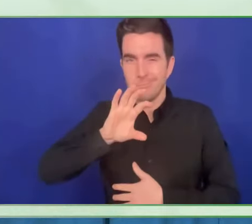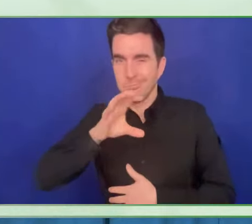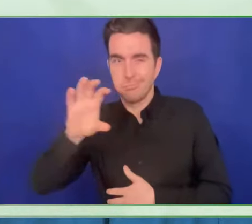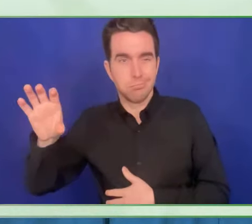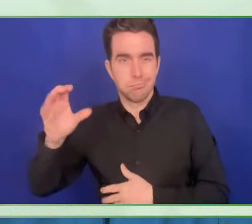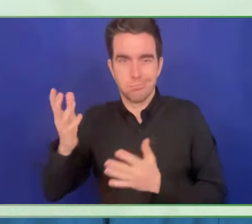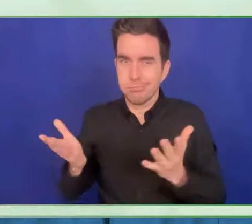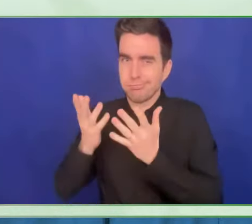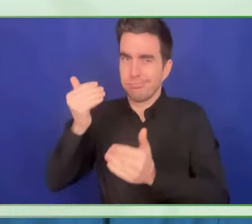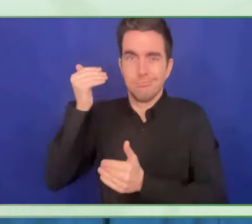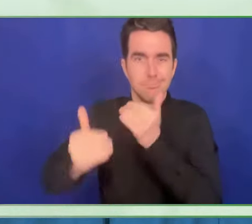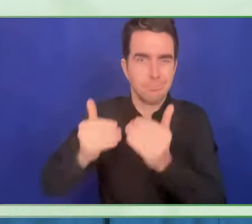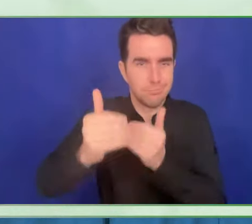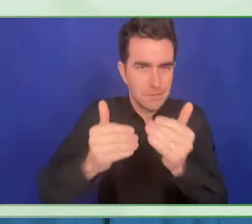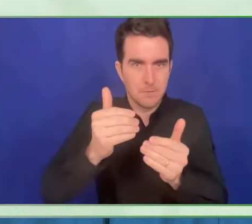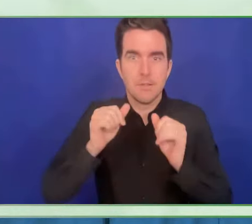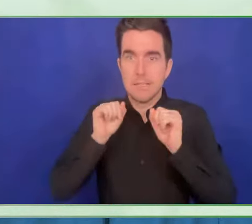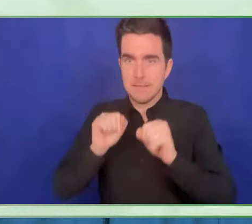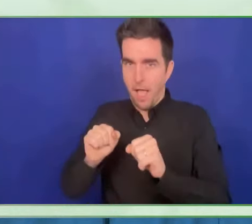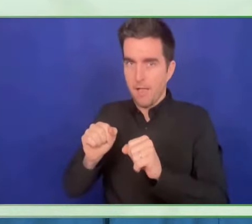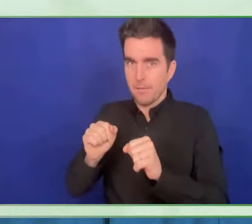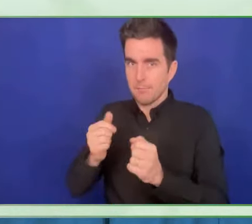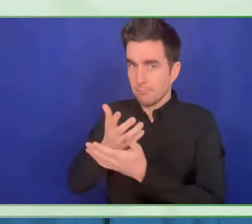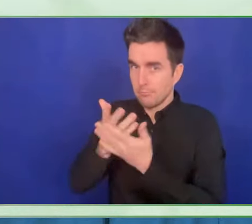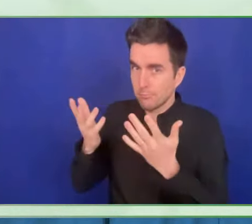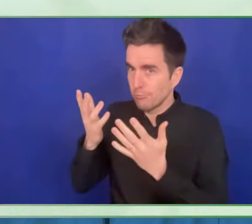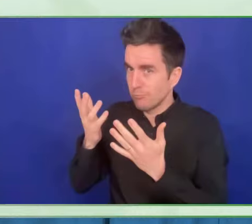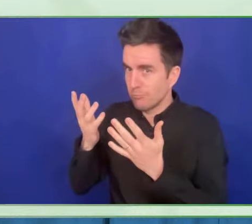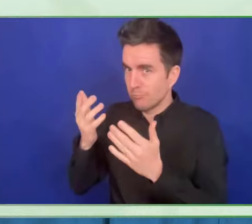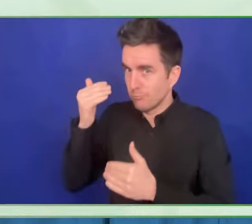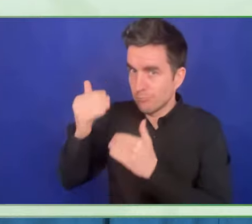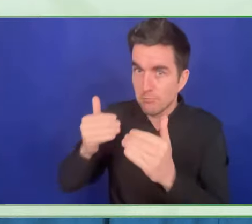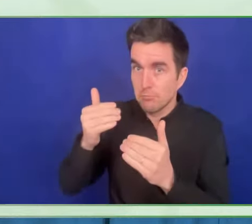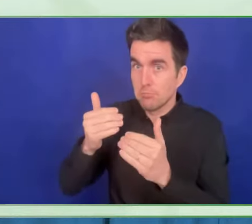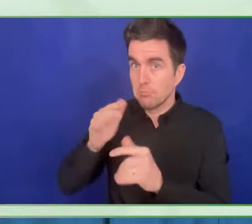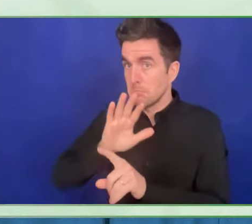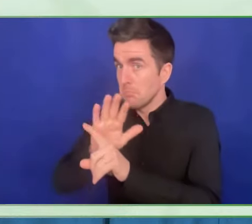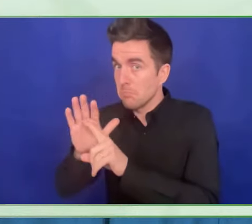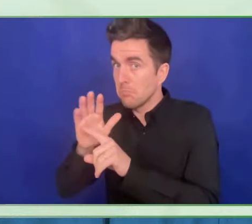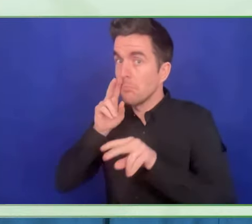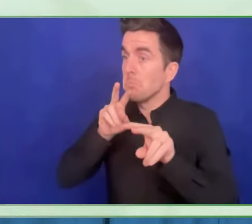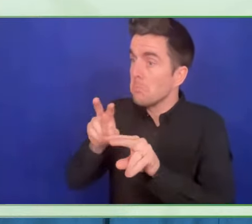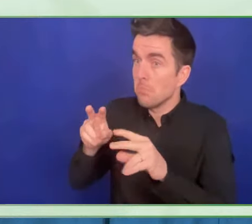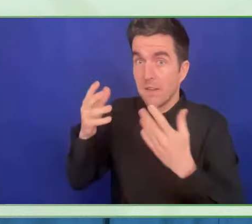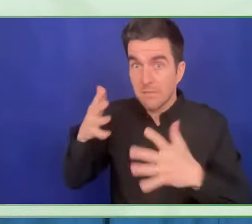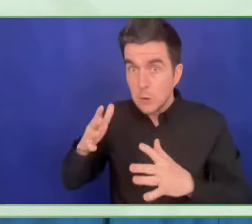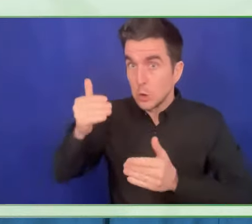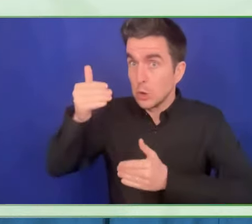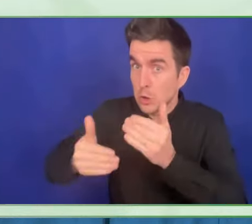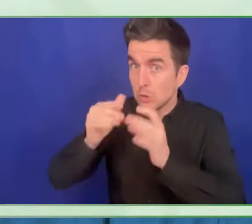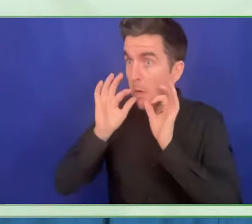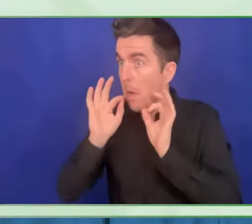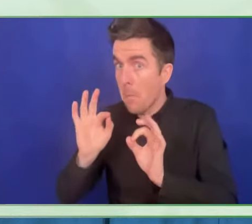flagship initiatives. The first flagship initiative is about creating a disability